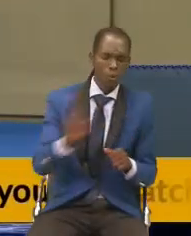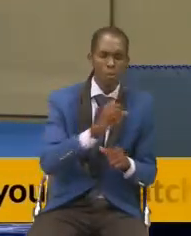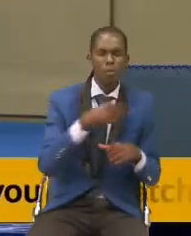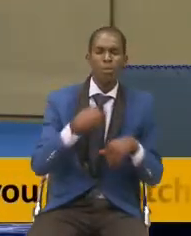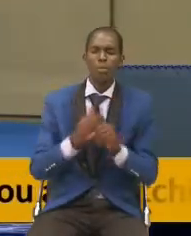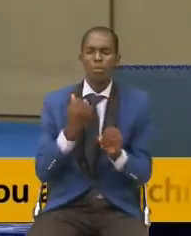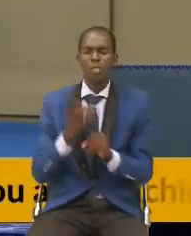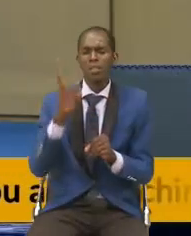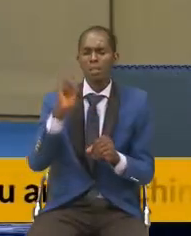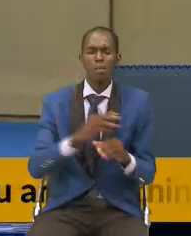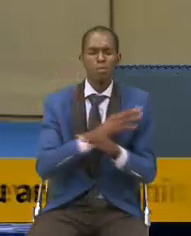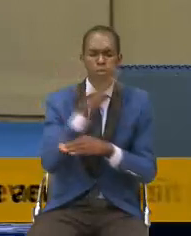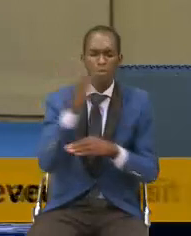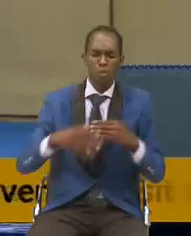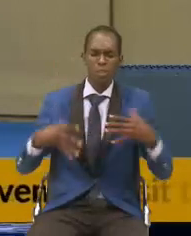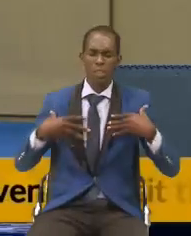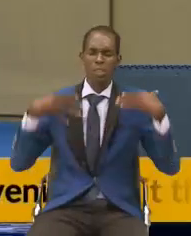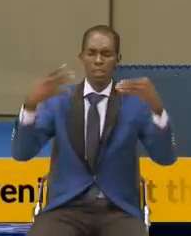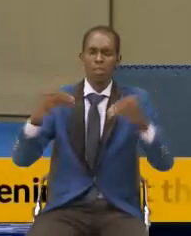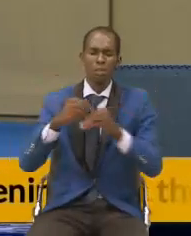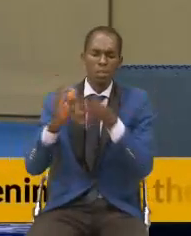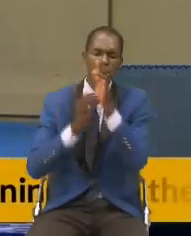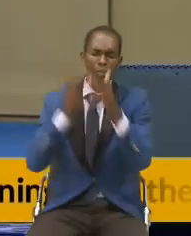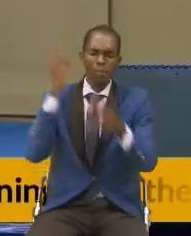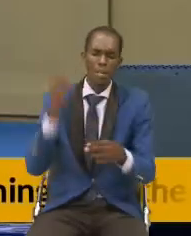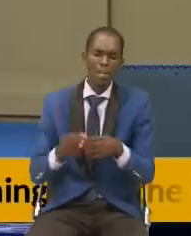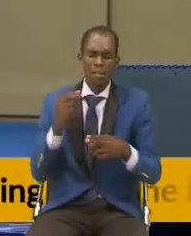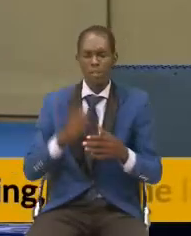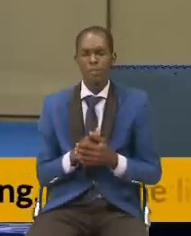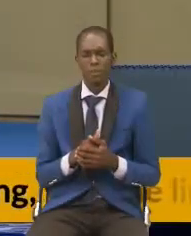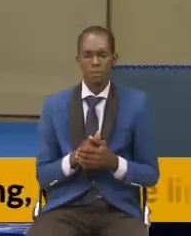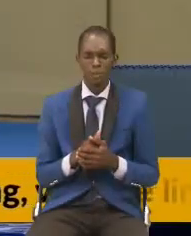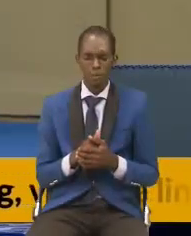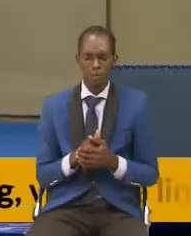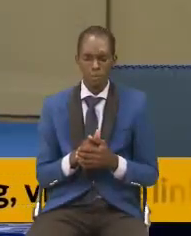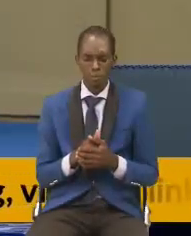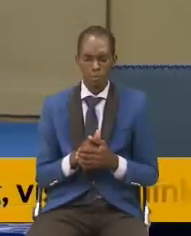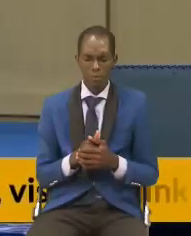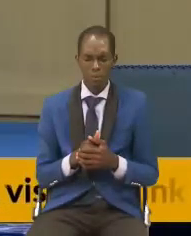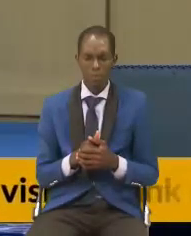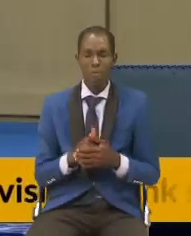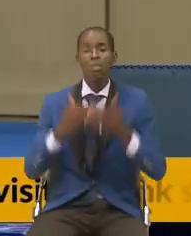everyone everyone make them holy jesus name